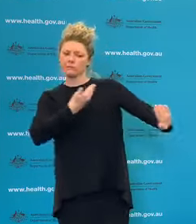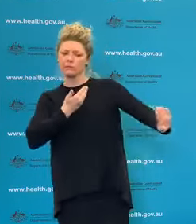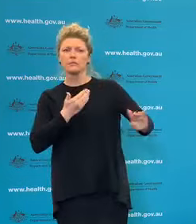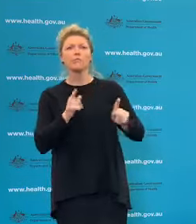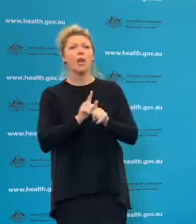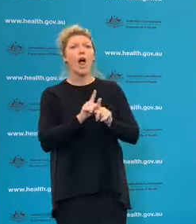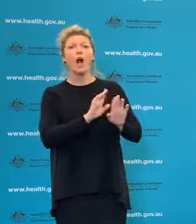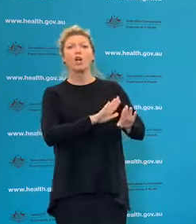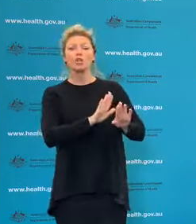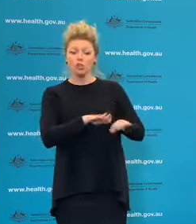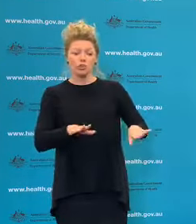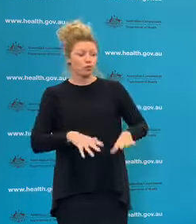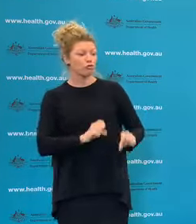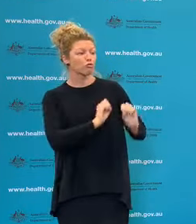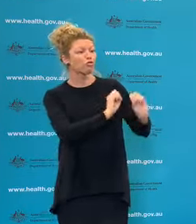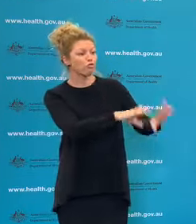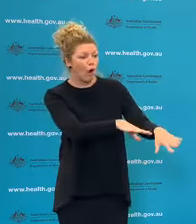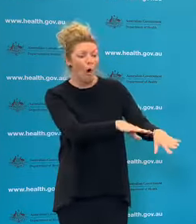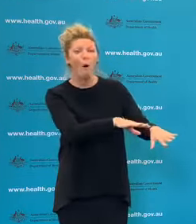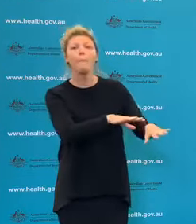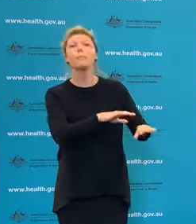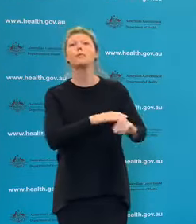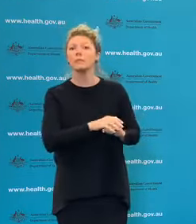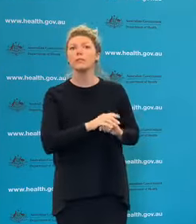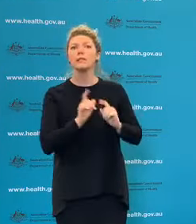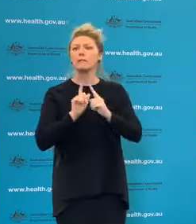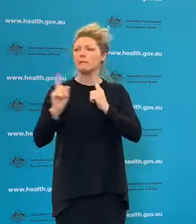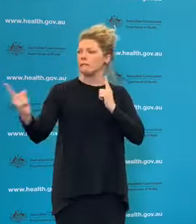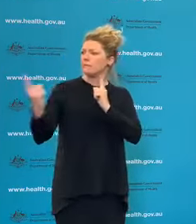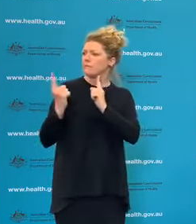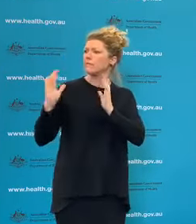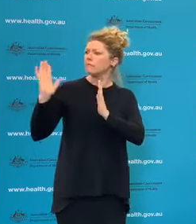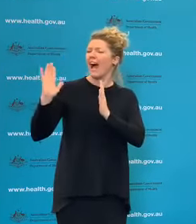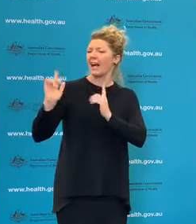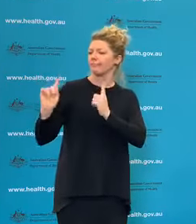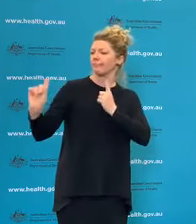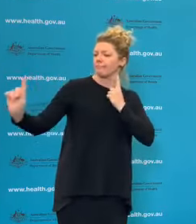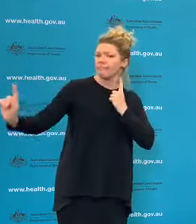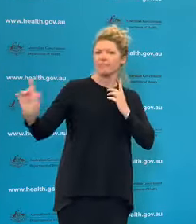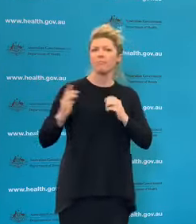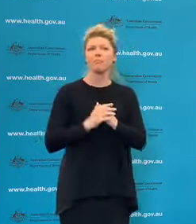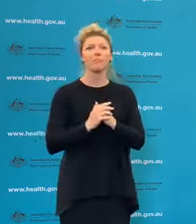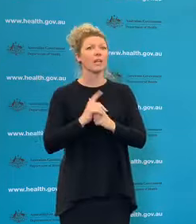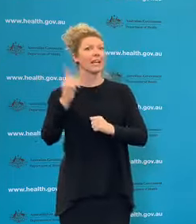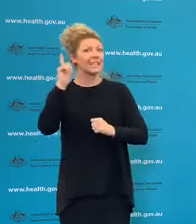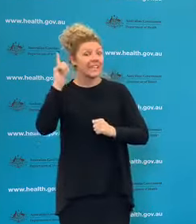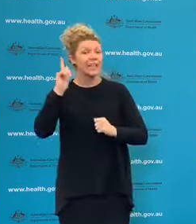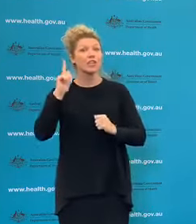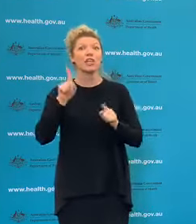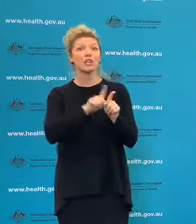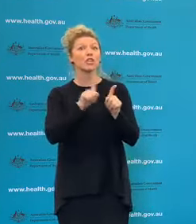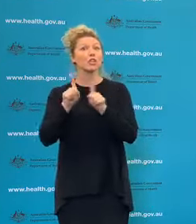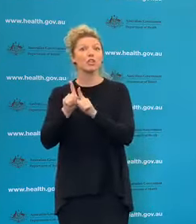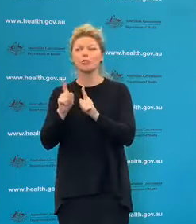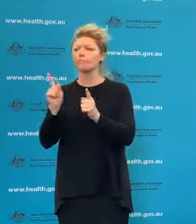also in those classrooms- in the- where the teachers